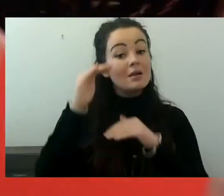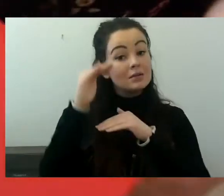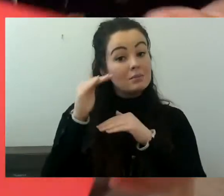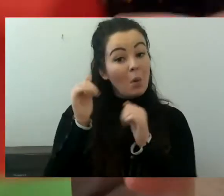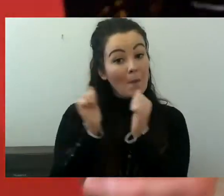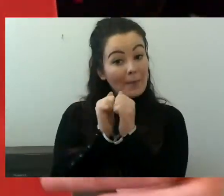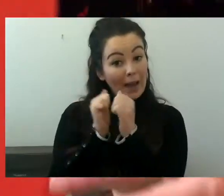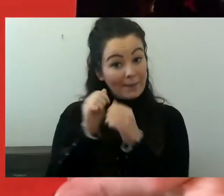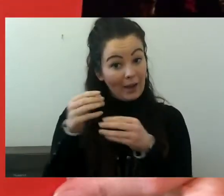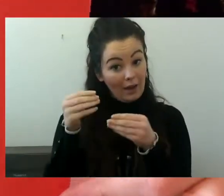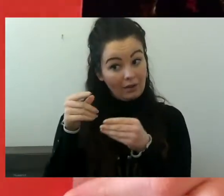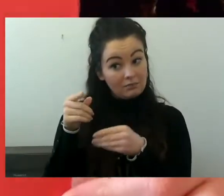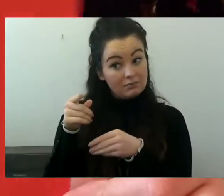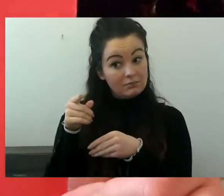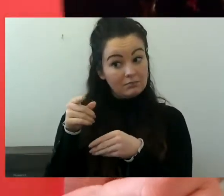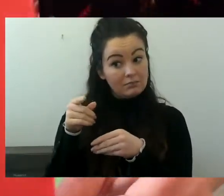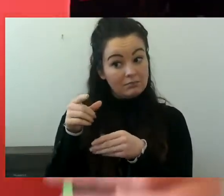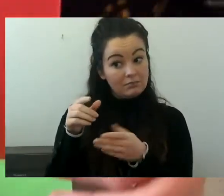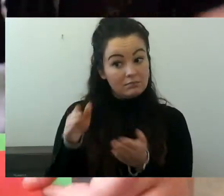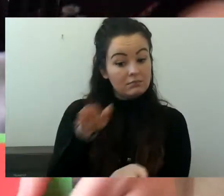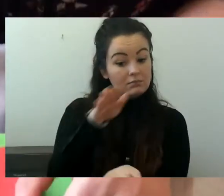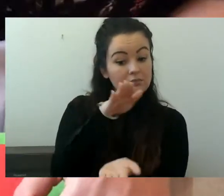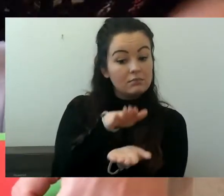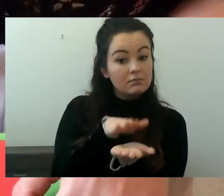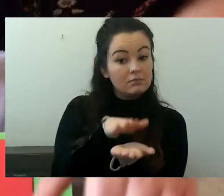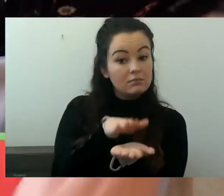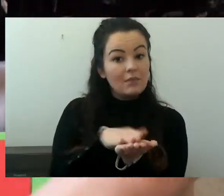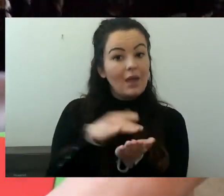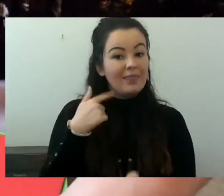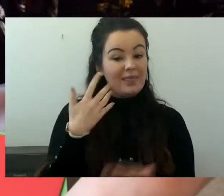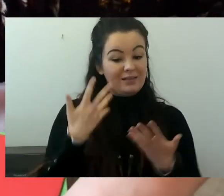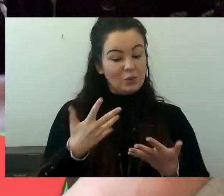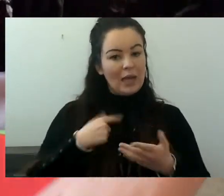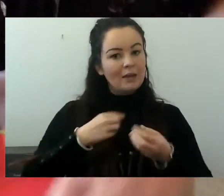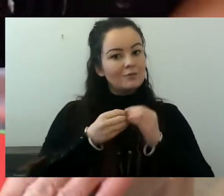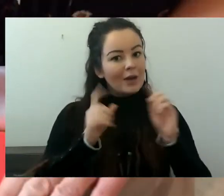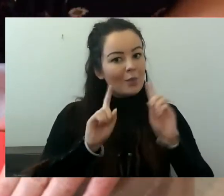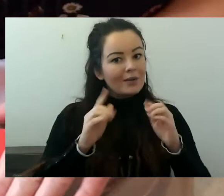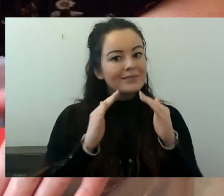to get my little piece of paper or cardboard and I think I'm going to do a house today